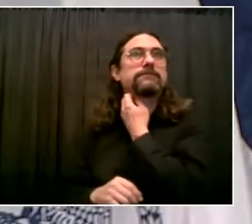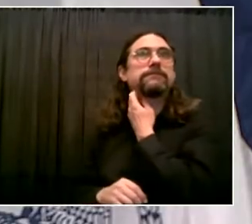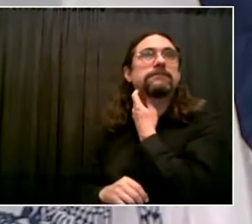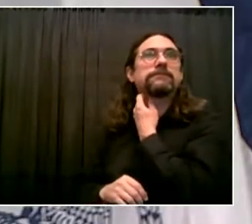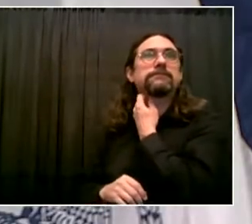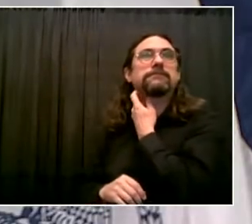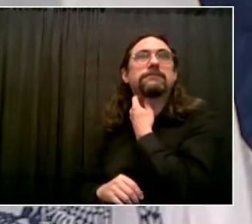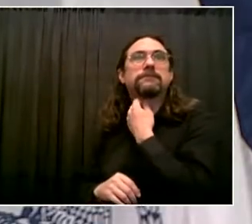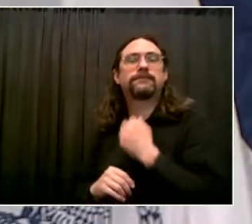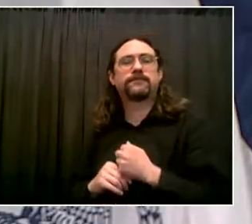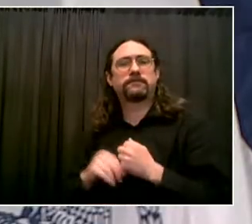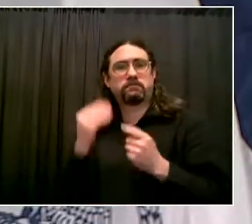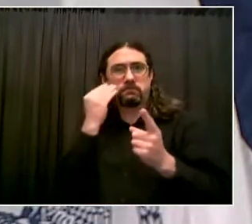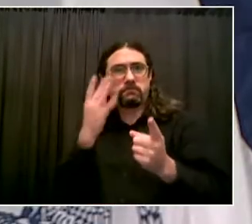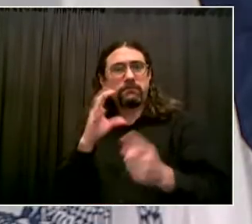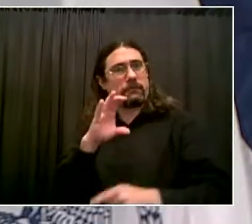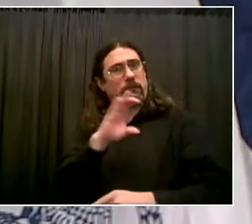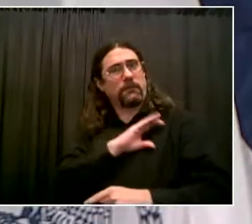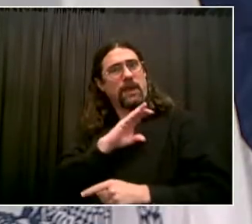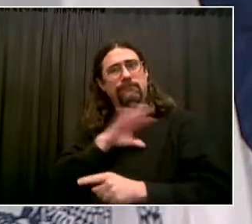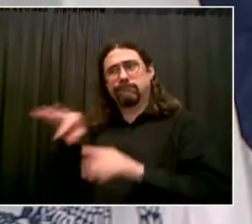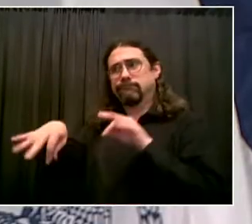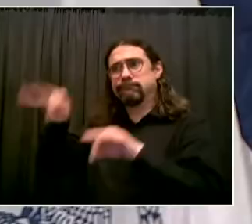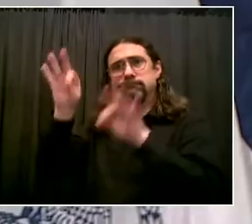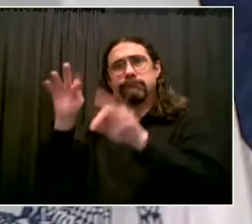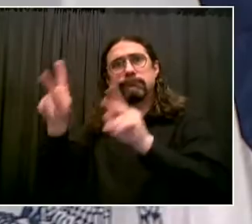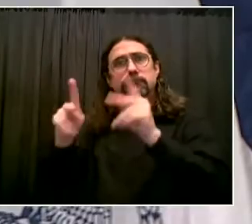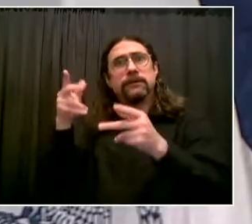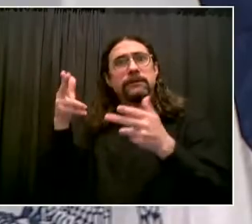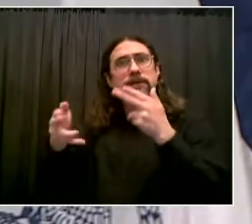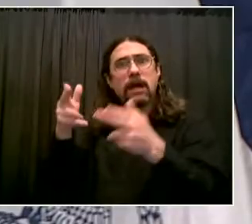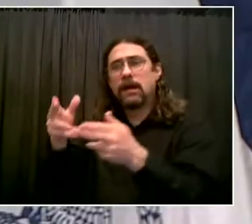ACHIEVING MORE GUN RRAESS TAD N ANYTIME WE VHAE SEEN IN 25 YEARS. WE ARE GETTING A